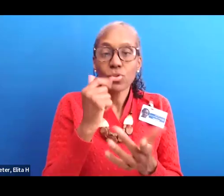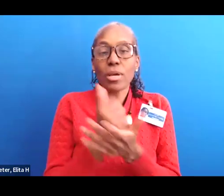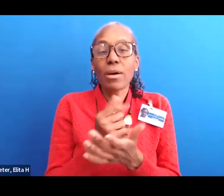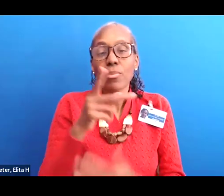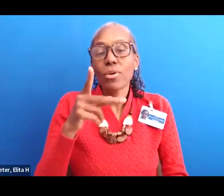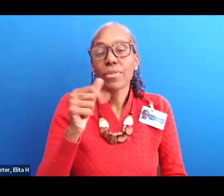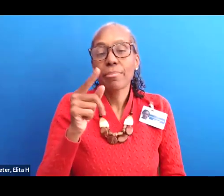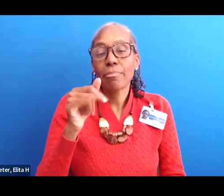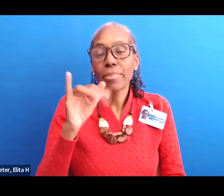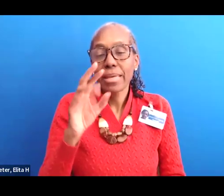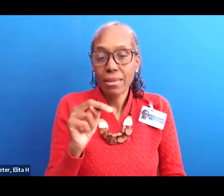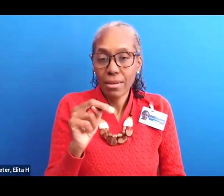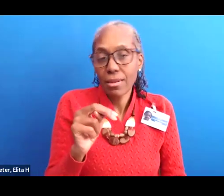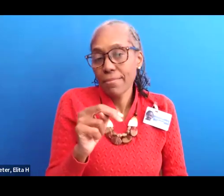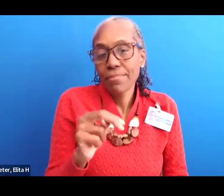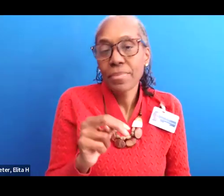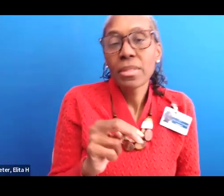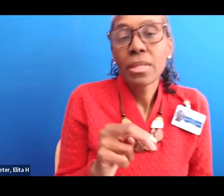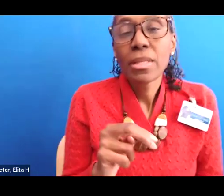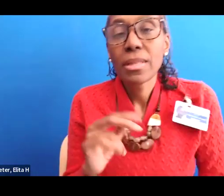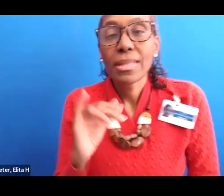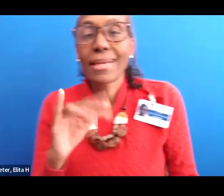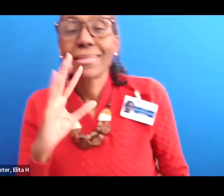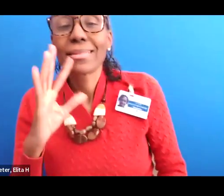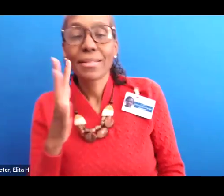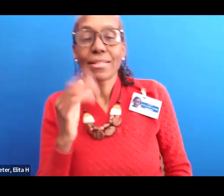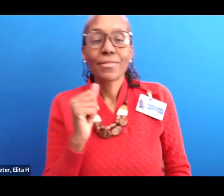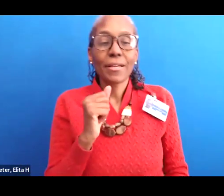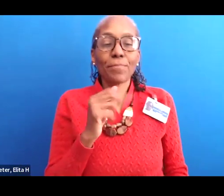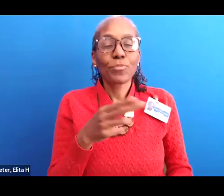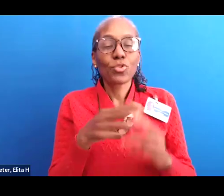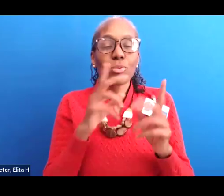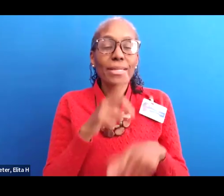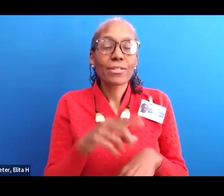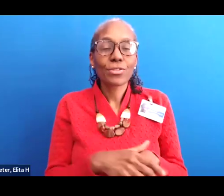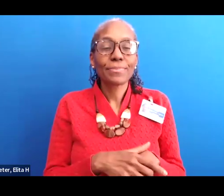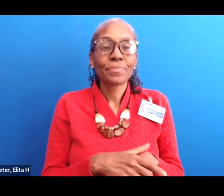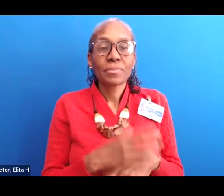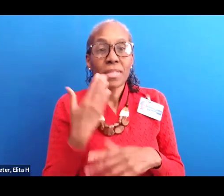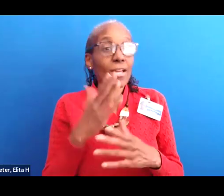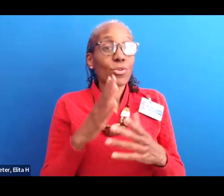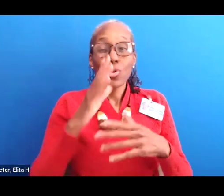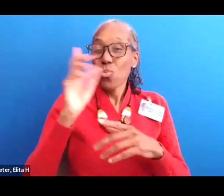And I know that it’s kind of a short answer, but I don't know what the pain source is.